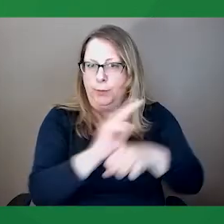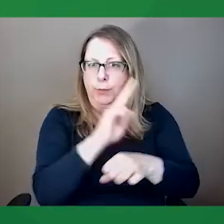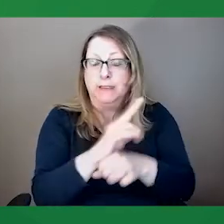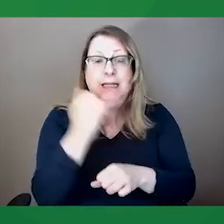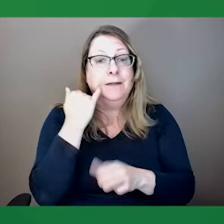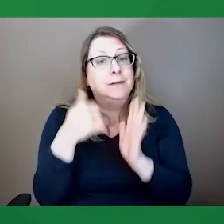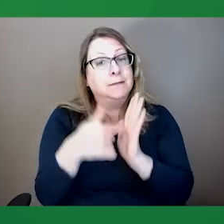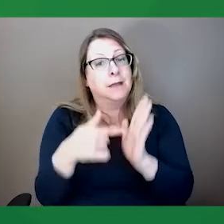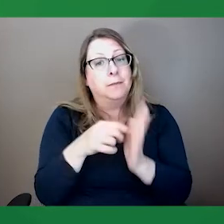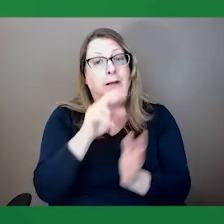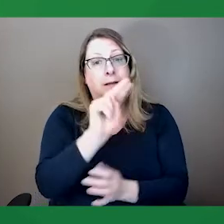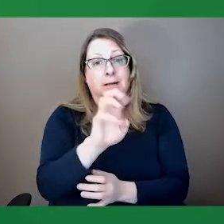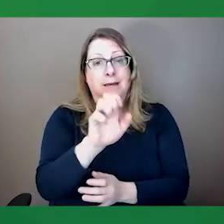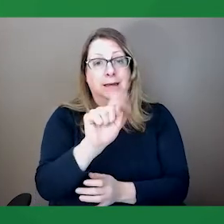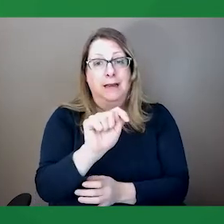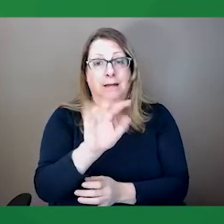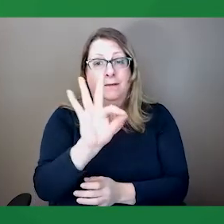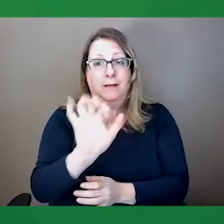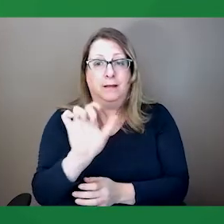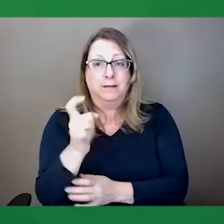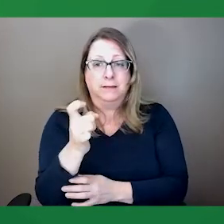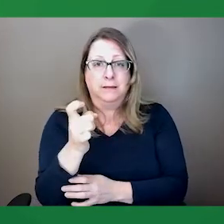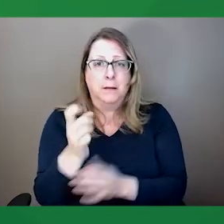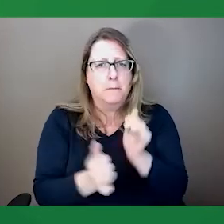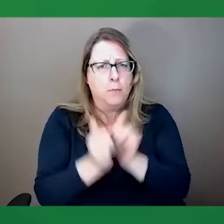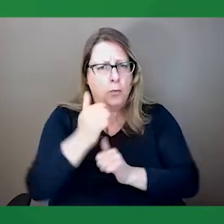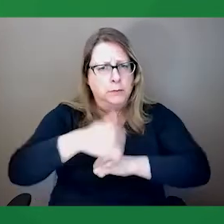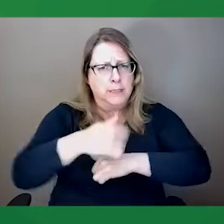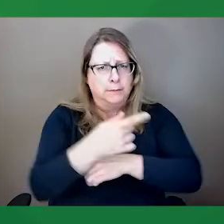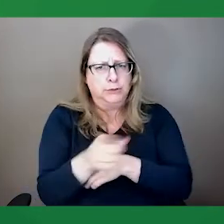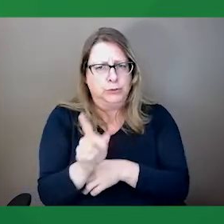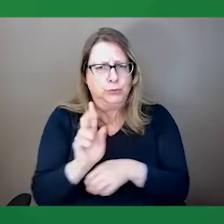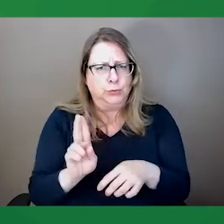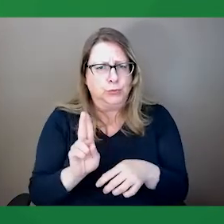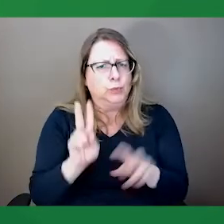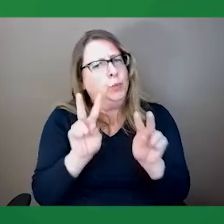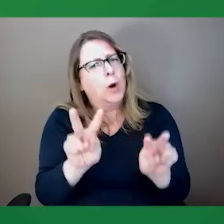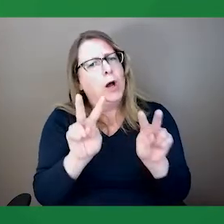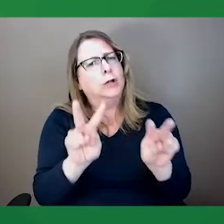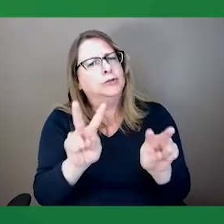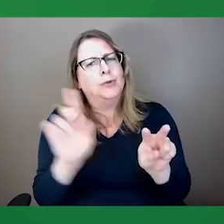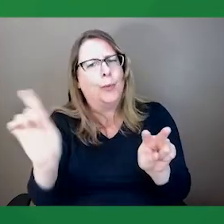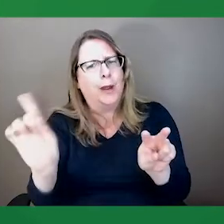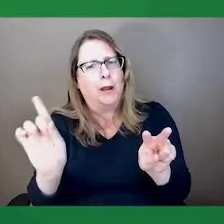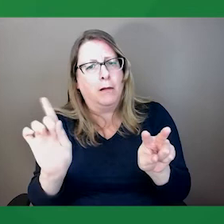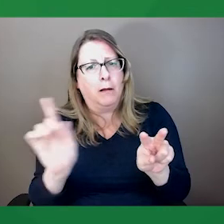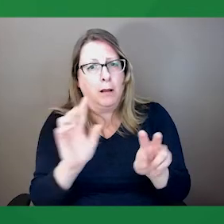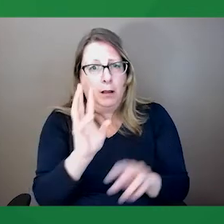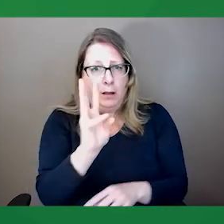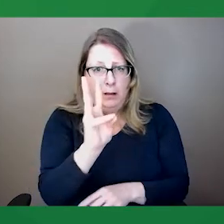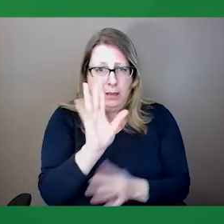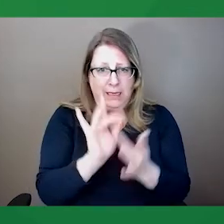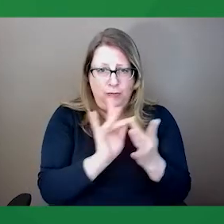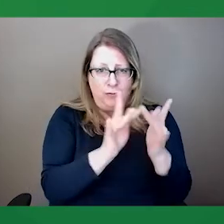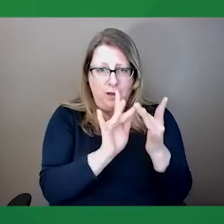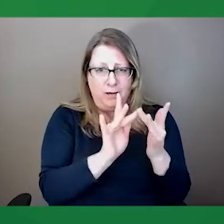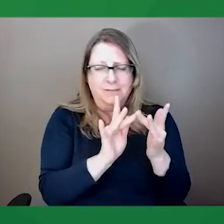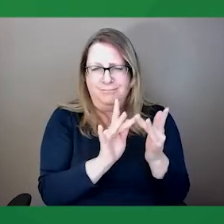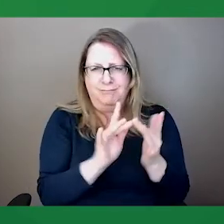Anyone that uses Netflix, Netflix is a web app, but you most likely don't consume it only on web. You use it in your phone.